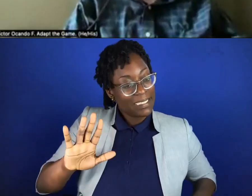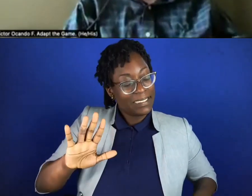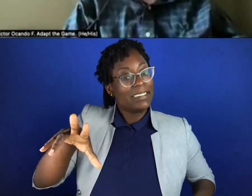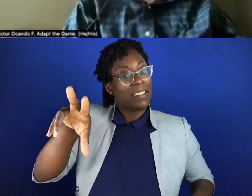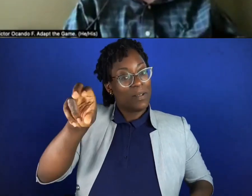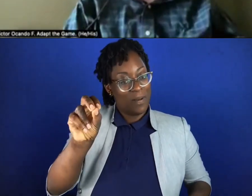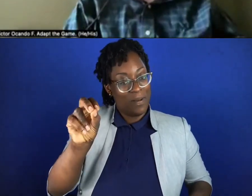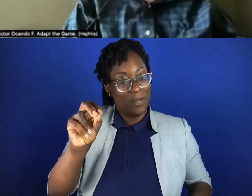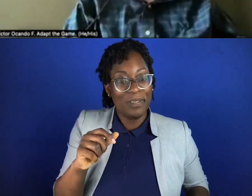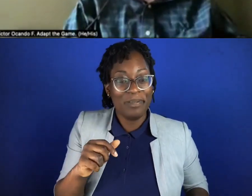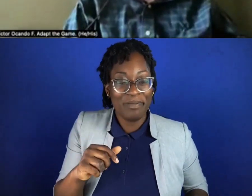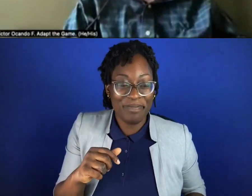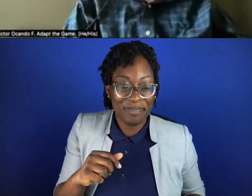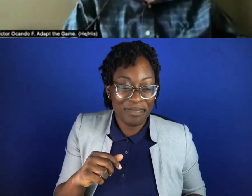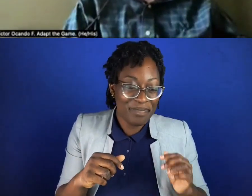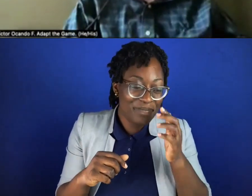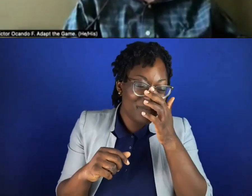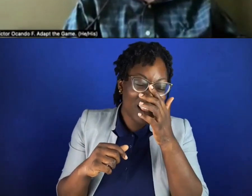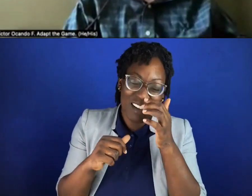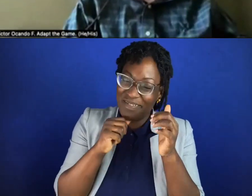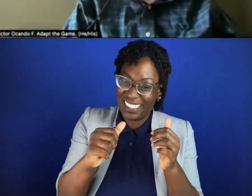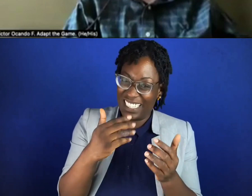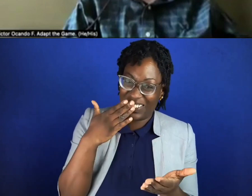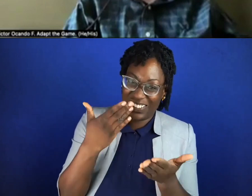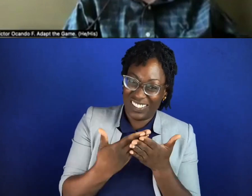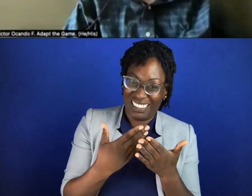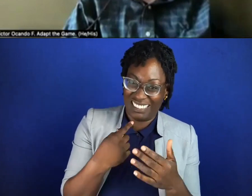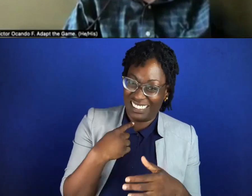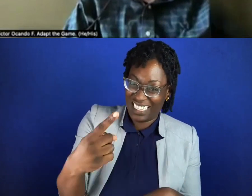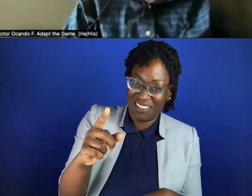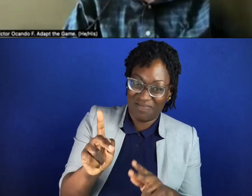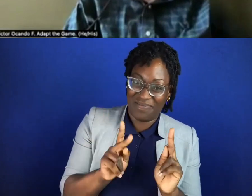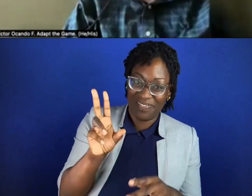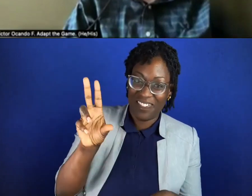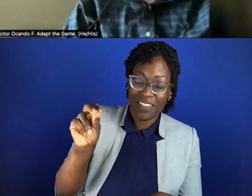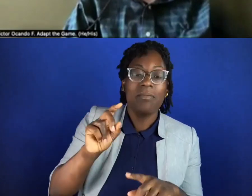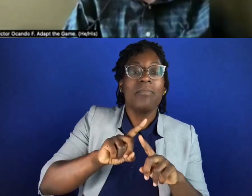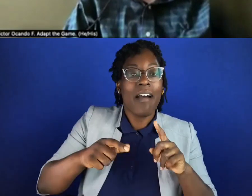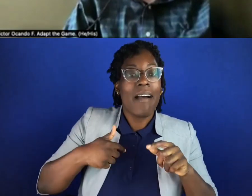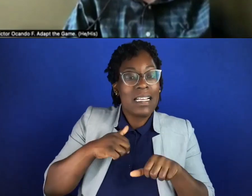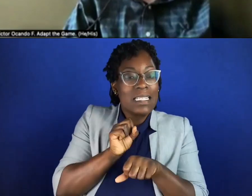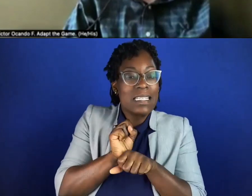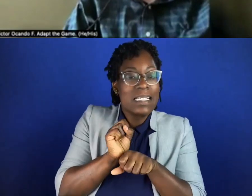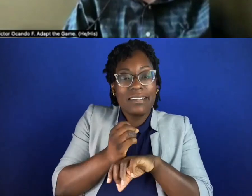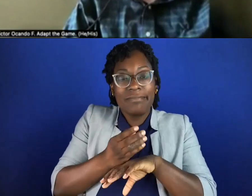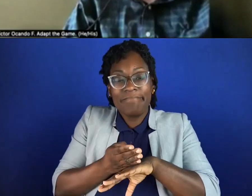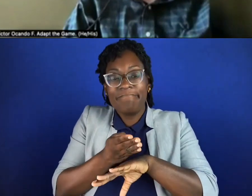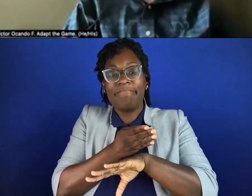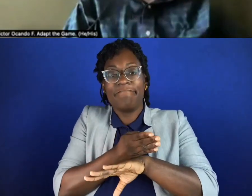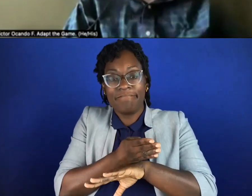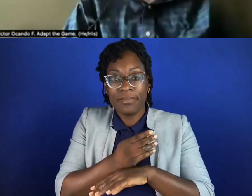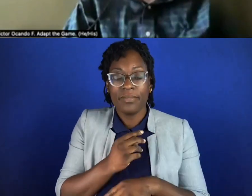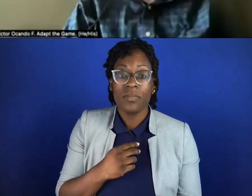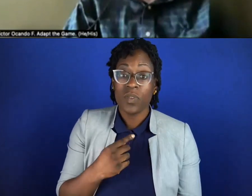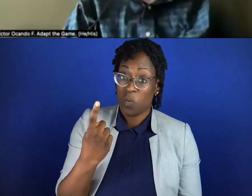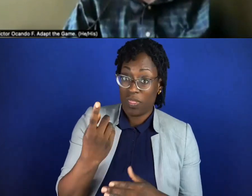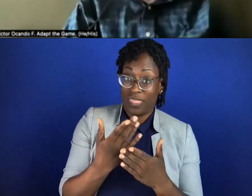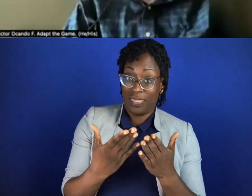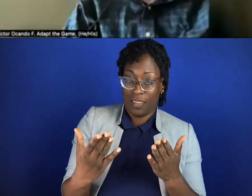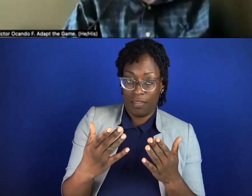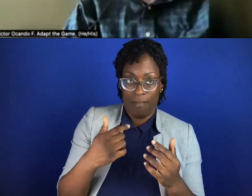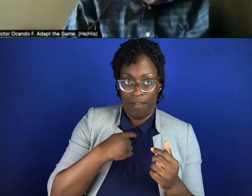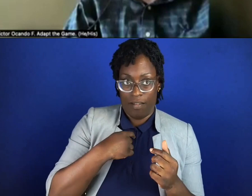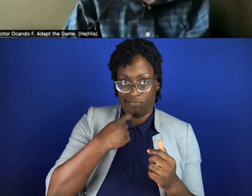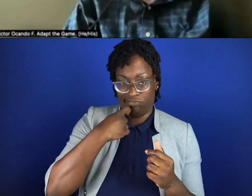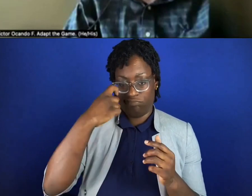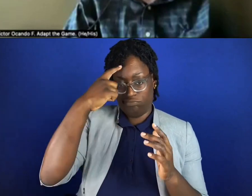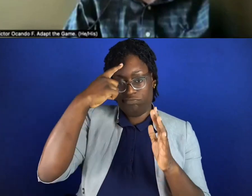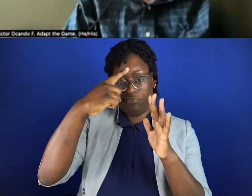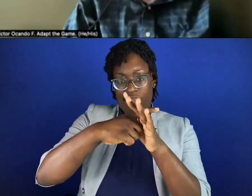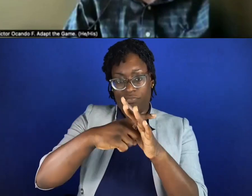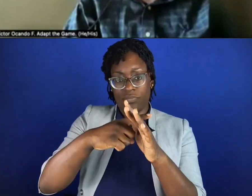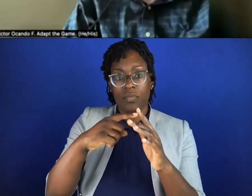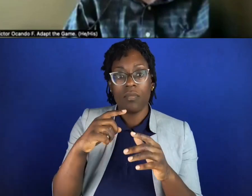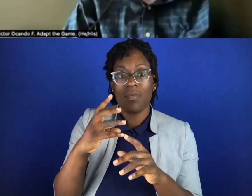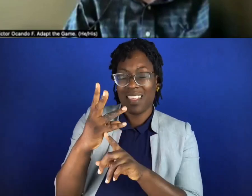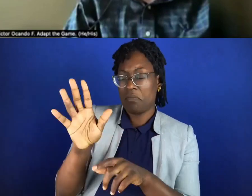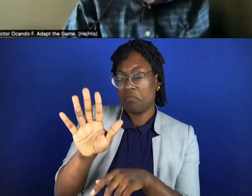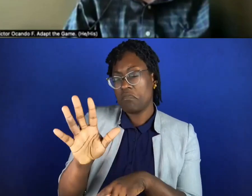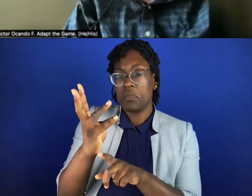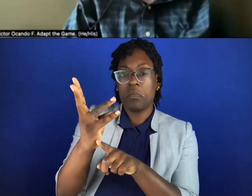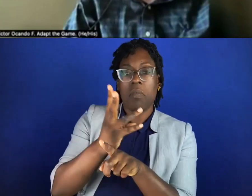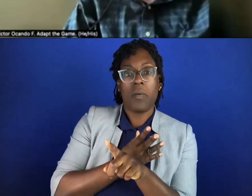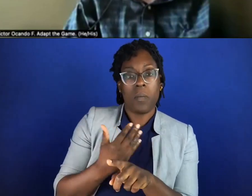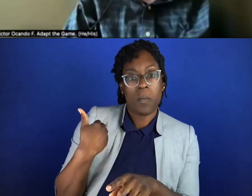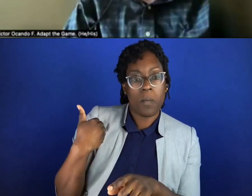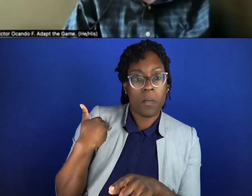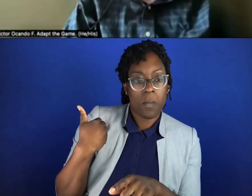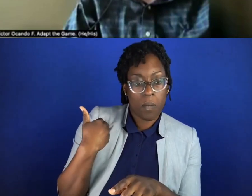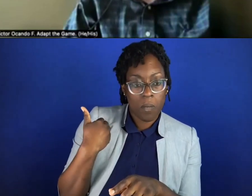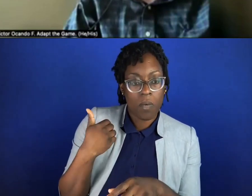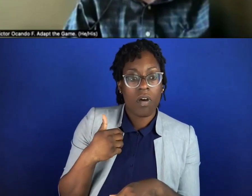I’m working on that. One that came to mind though is that a few months ago I got through